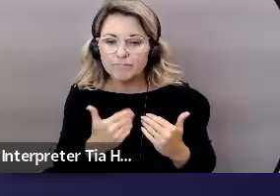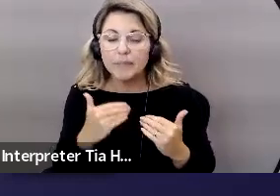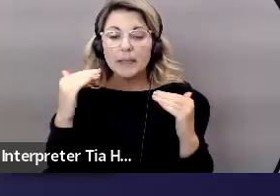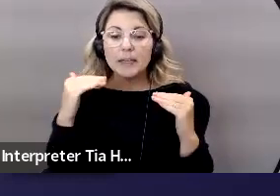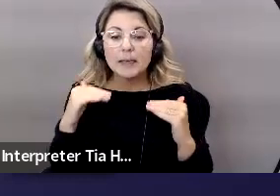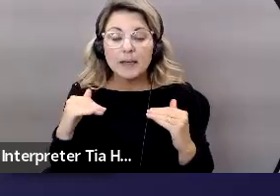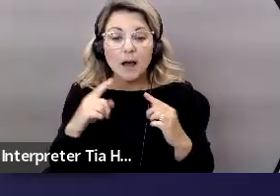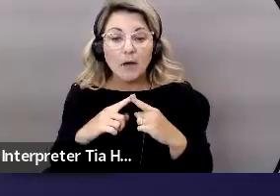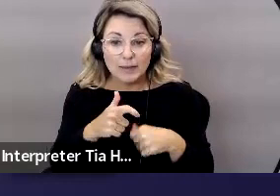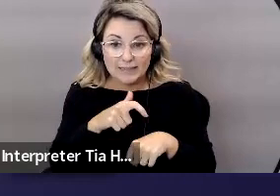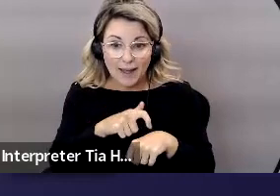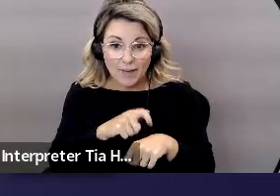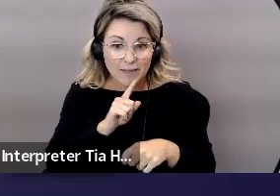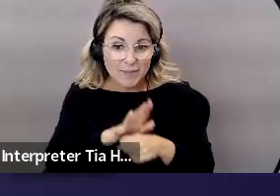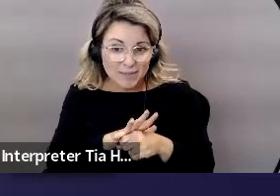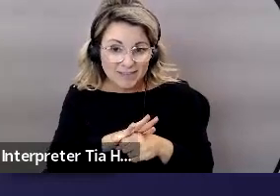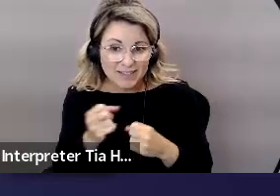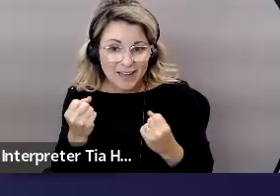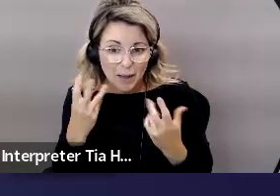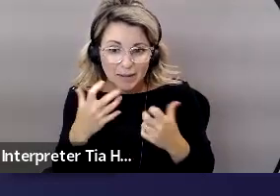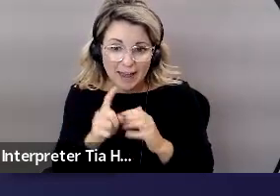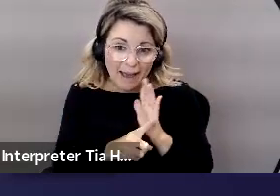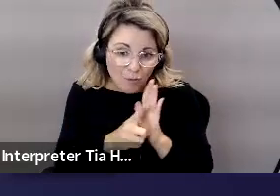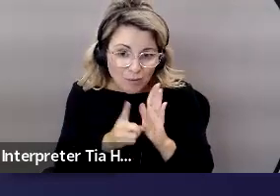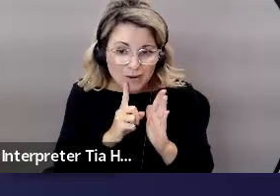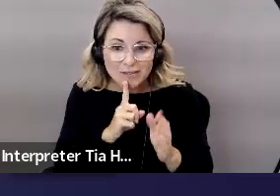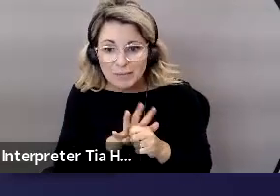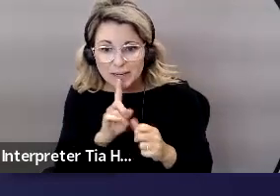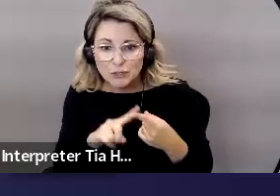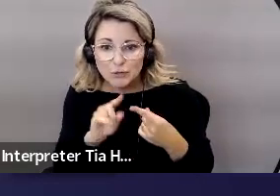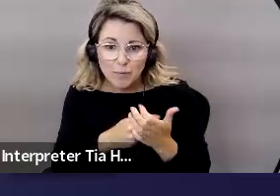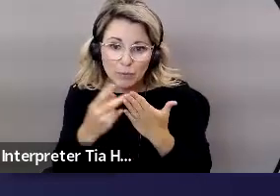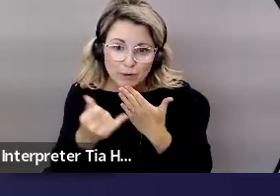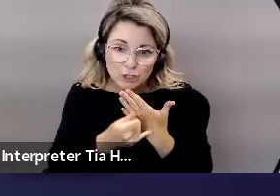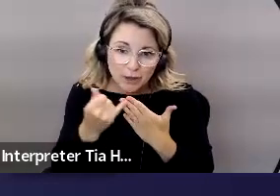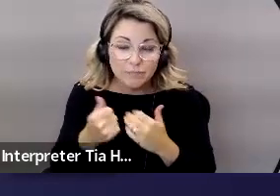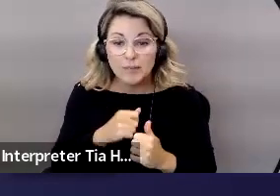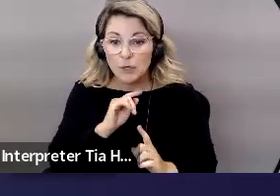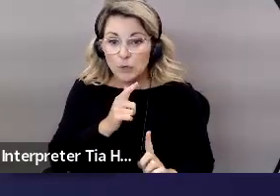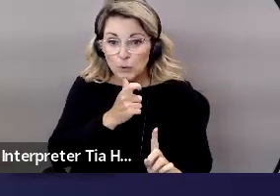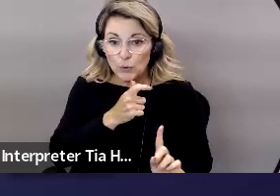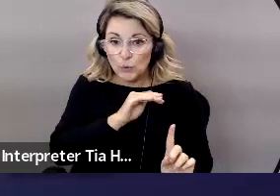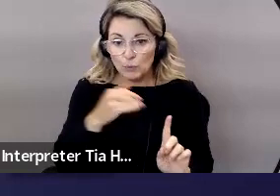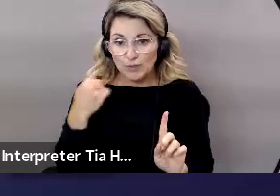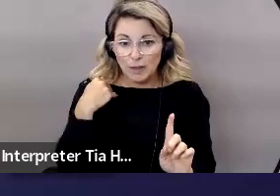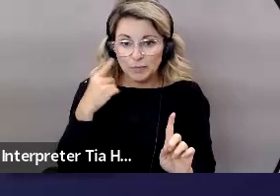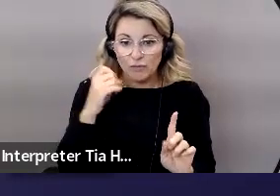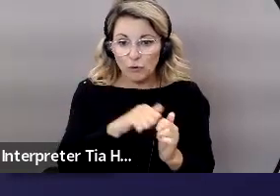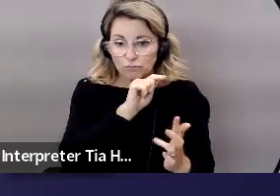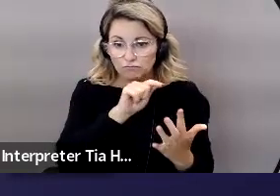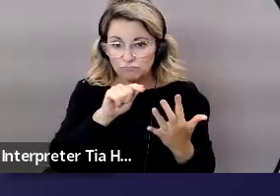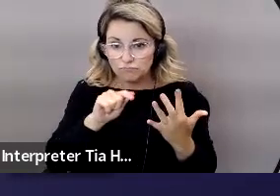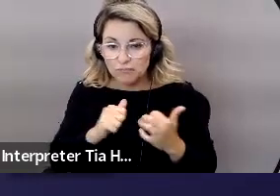a time commitments and specific responsibilities for each person. Sometimes this is a duplicate